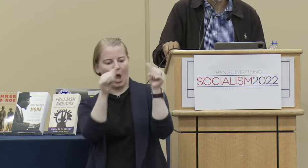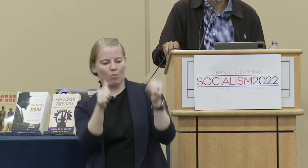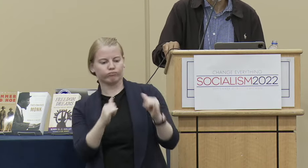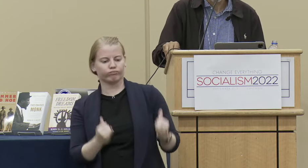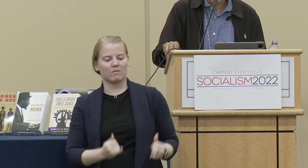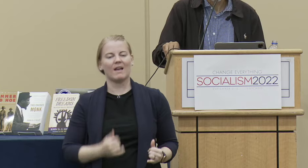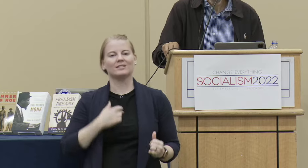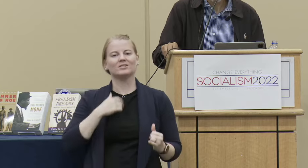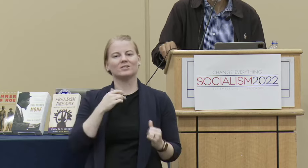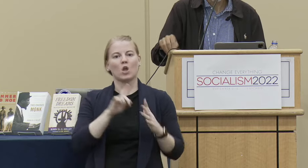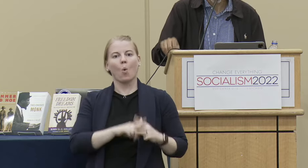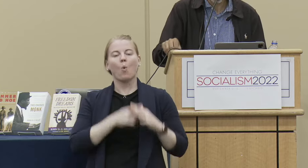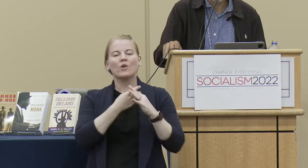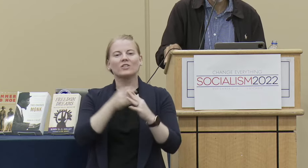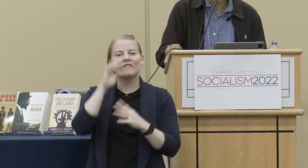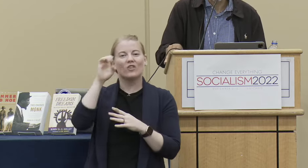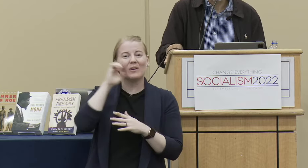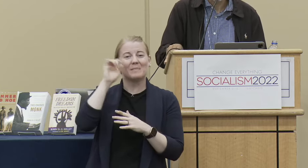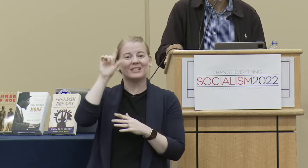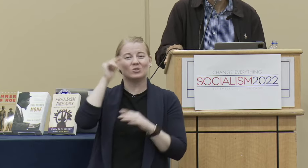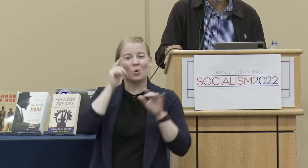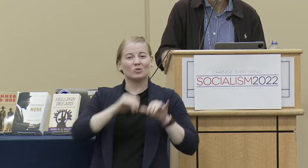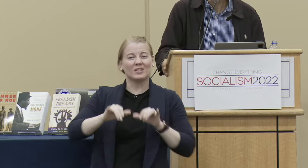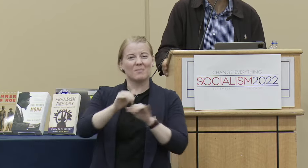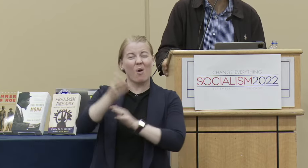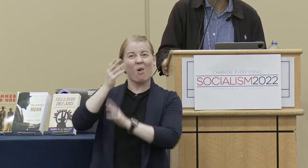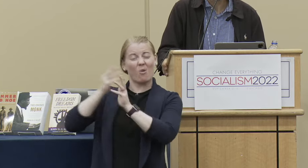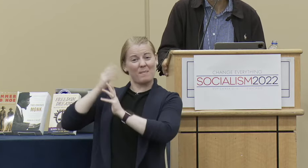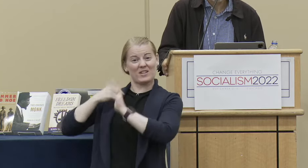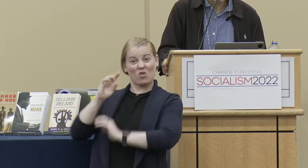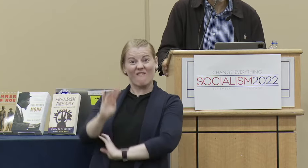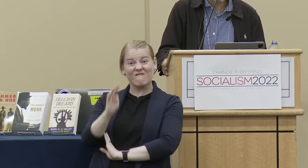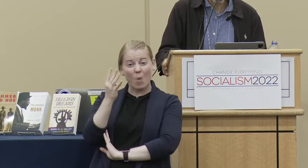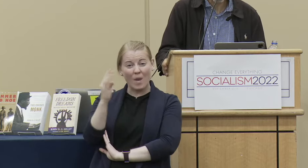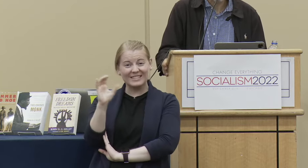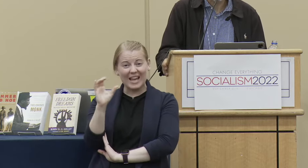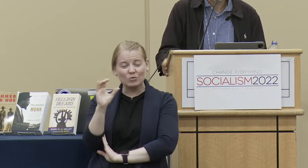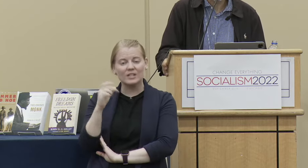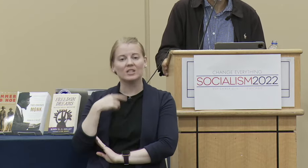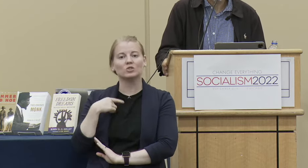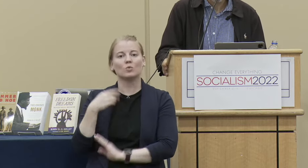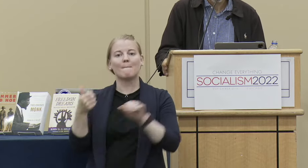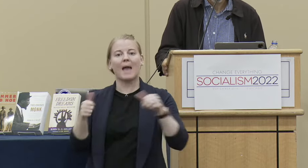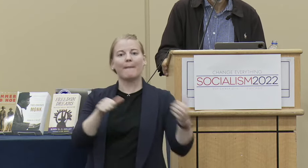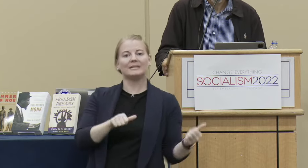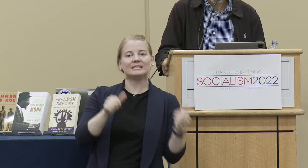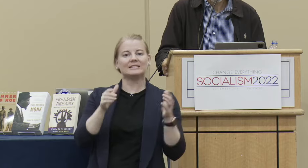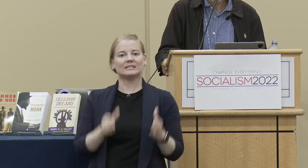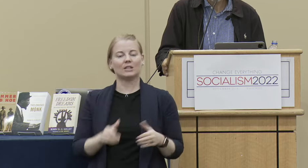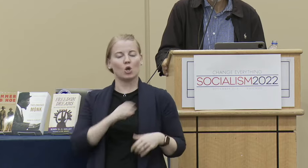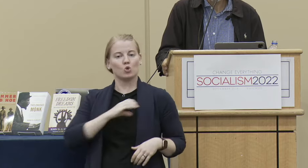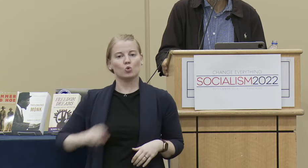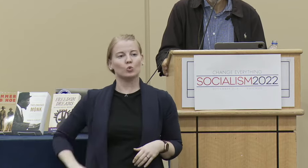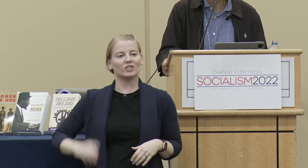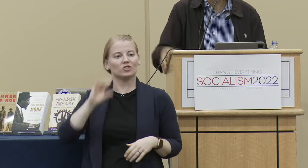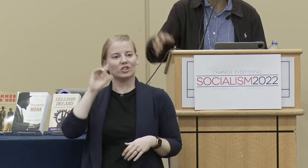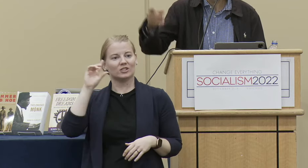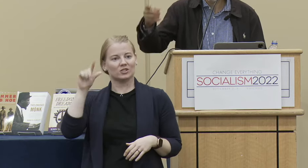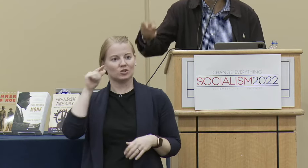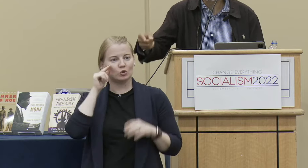origins of European socialism back to the 4th century, to the